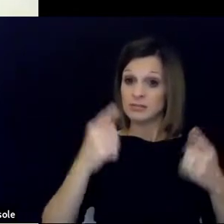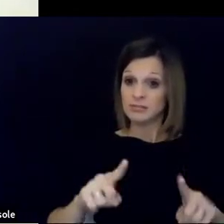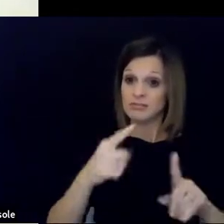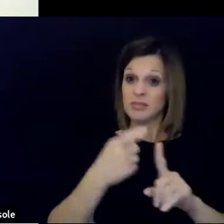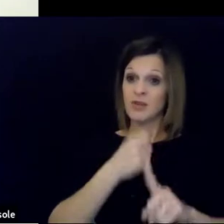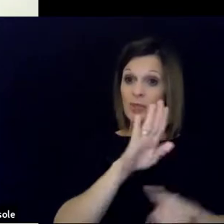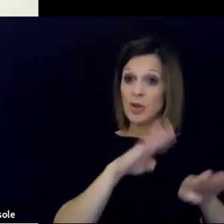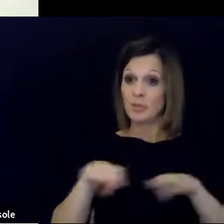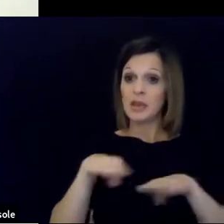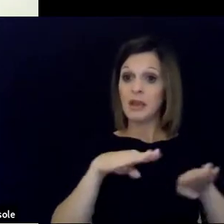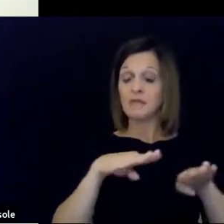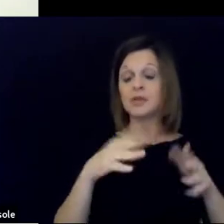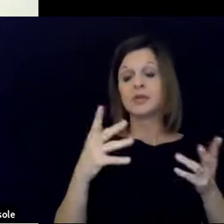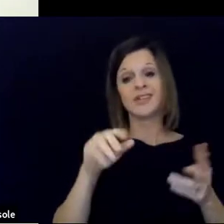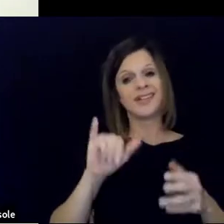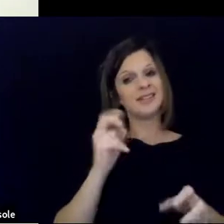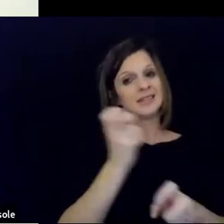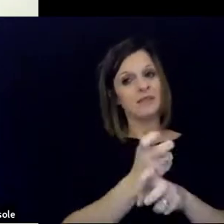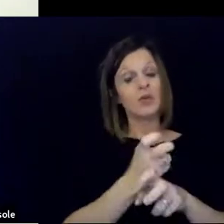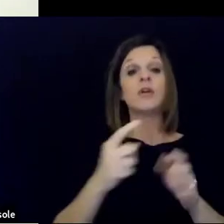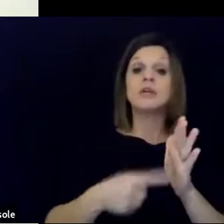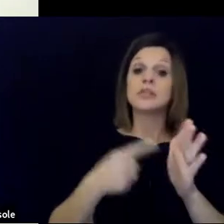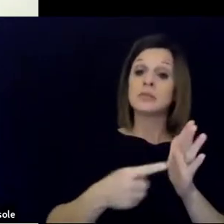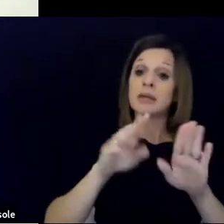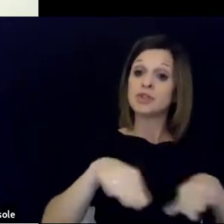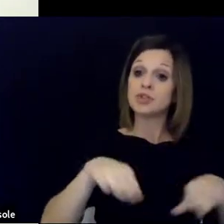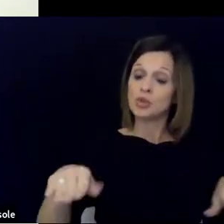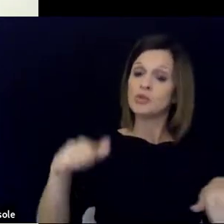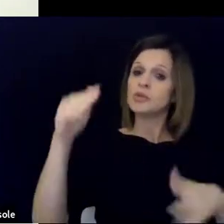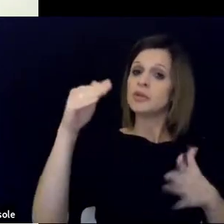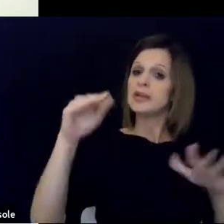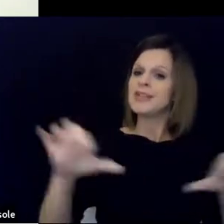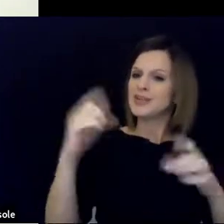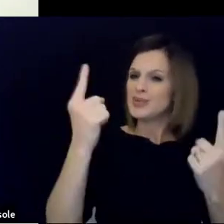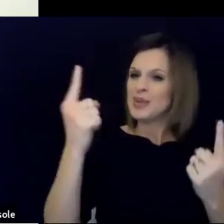that they know is naughty, but you see that glint in their eye.